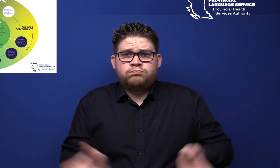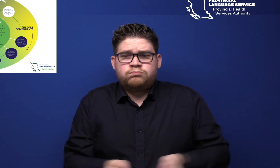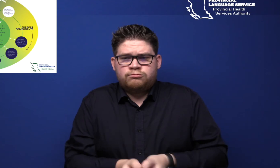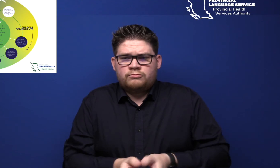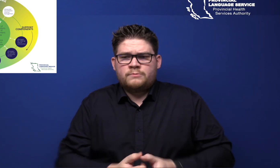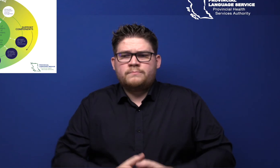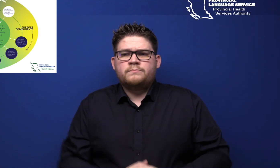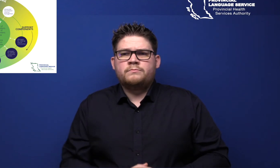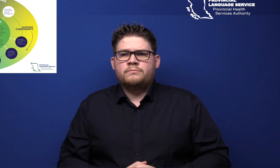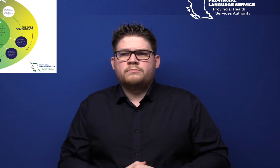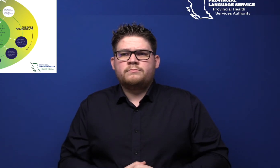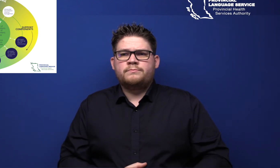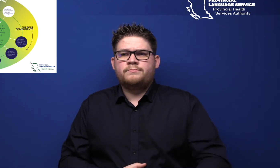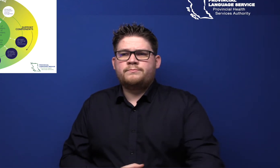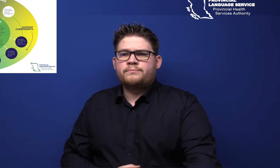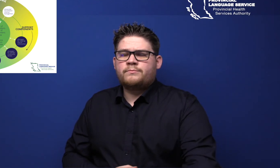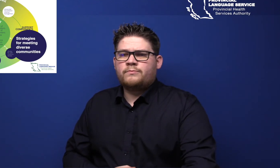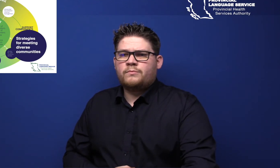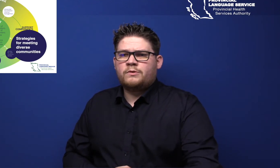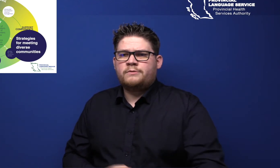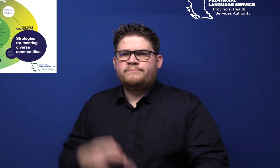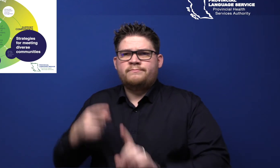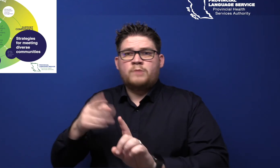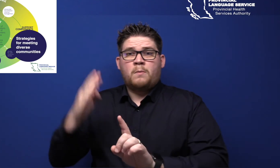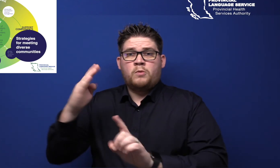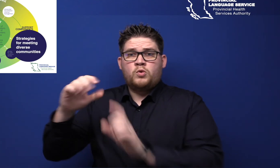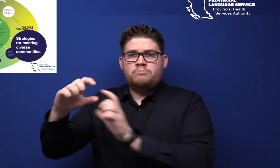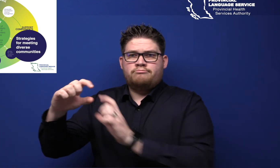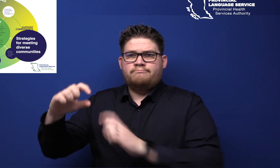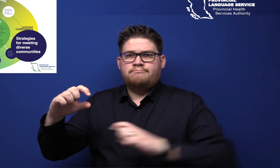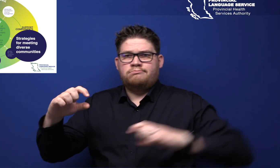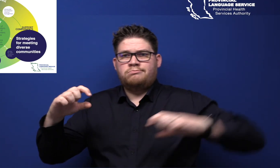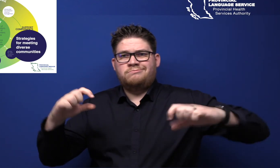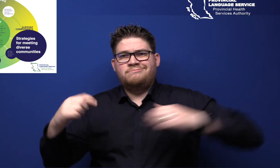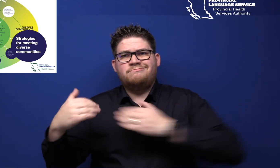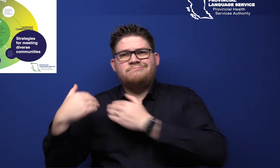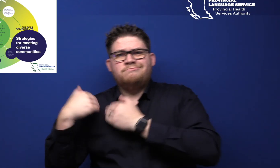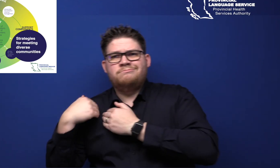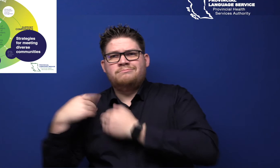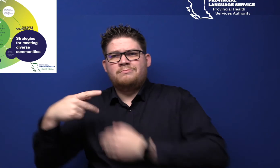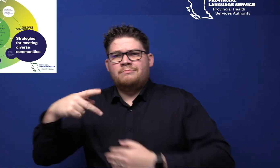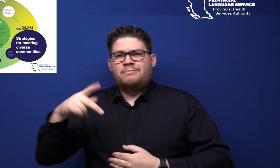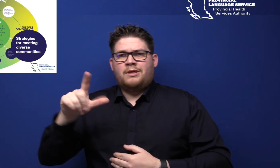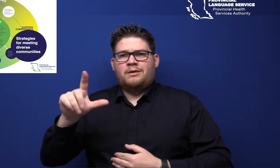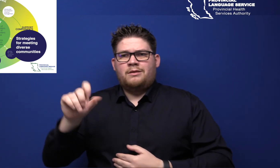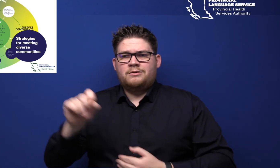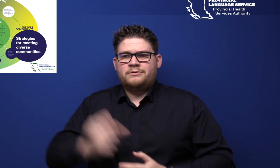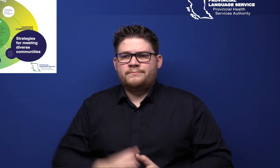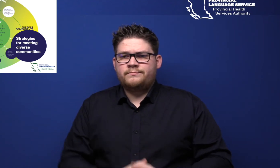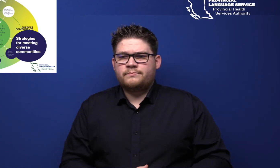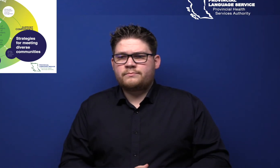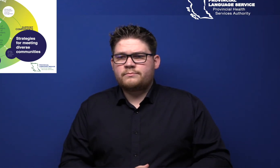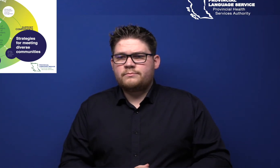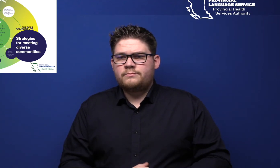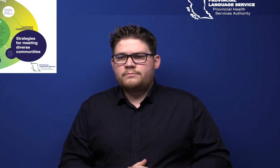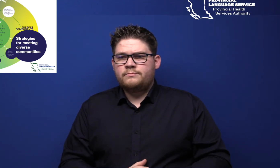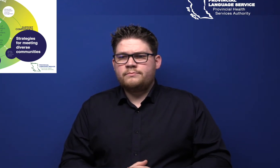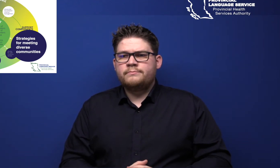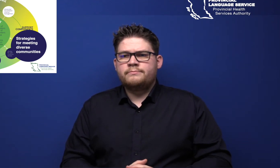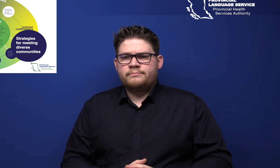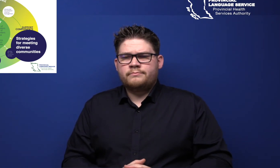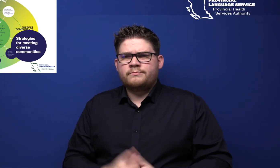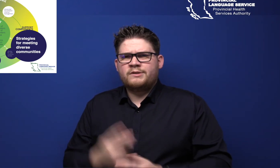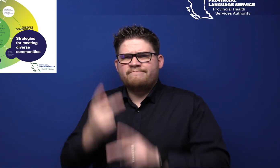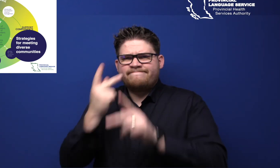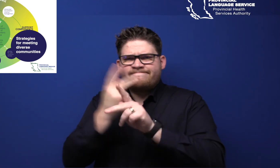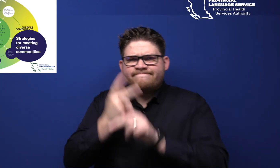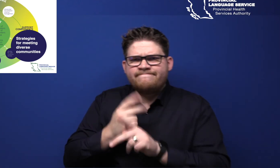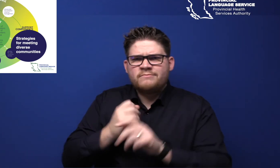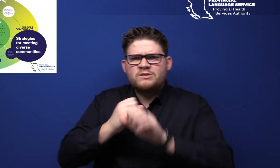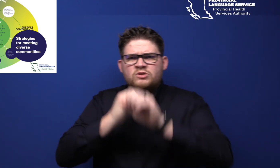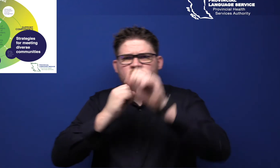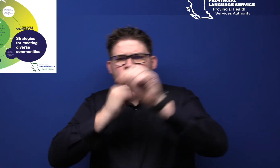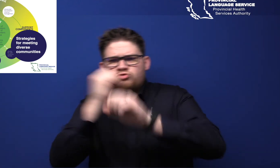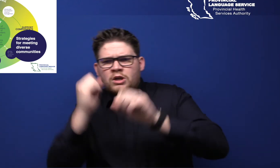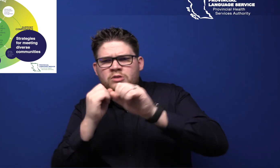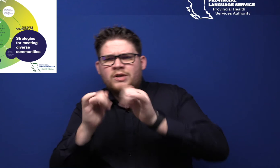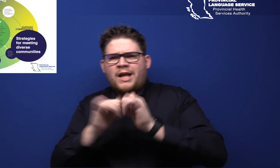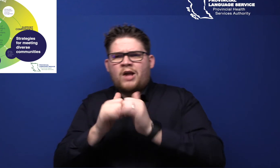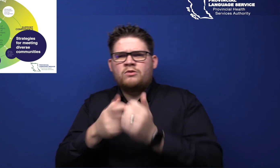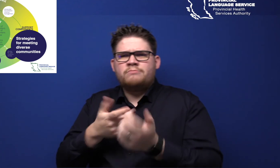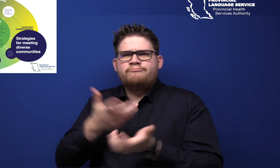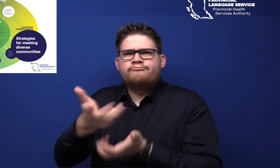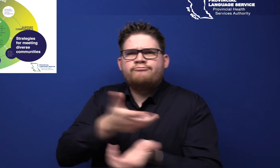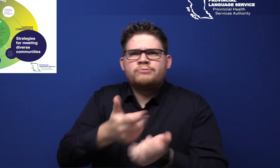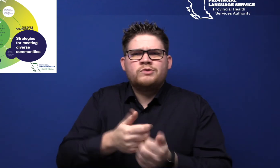WHEN WE LOOK AT THE FINAL RING. WE WILL LOOK DOWN AT THE BOTTOM. THE BLUE BUTTONS ARE THE RESPONSIBILITY OF PLS.